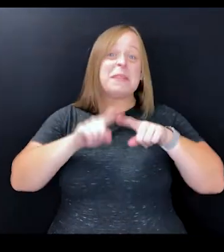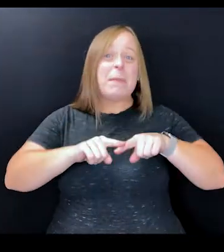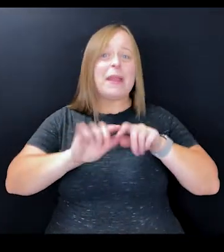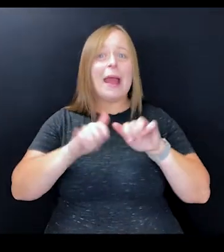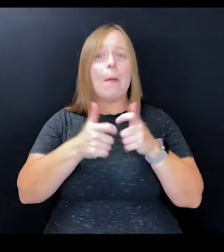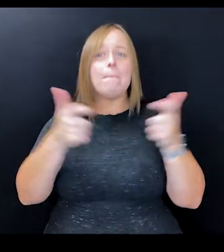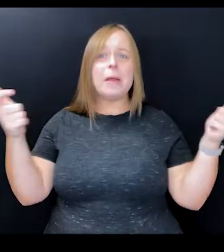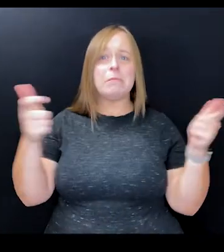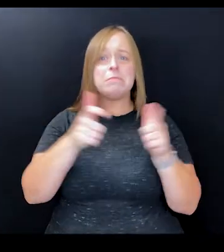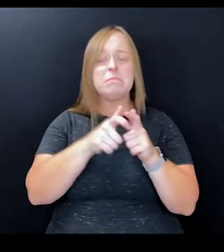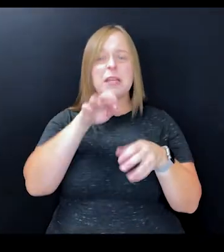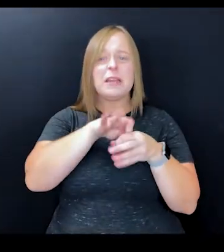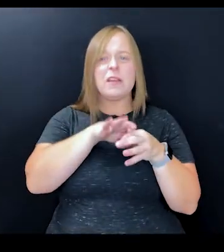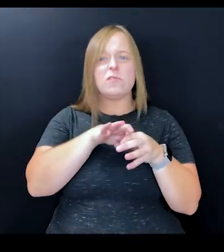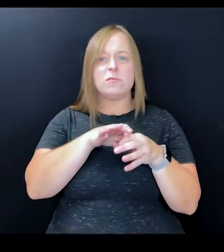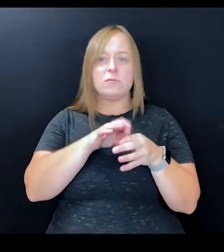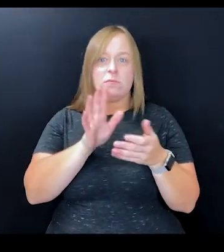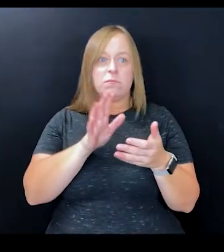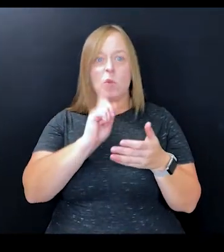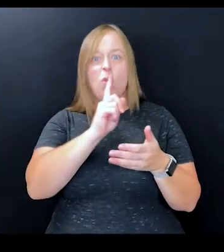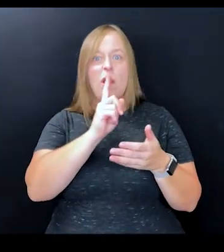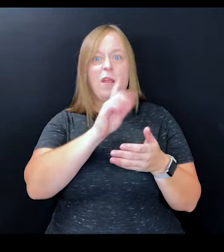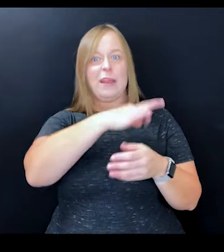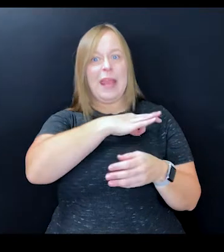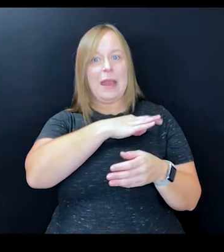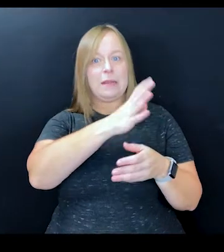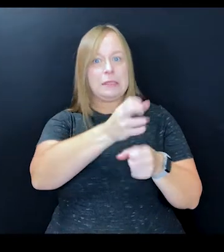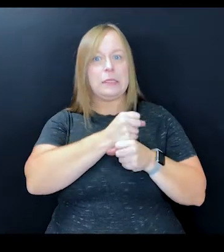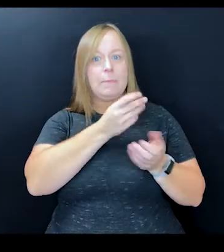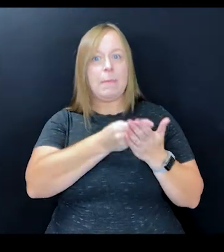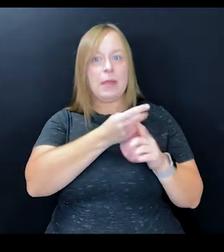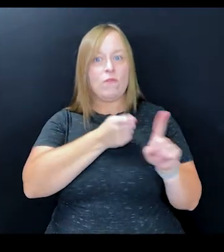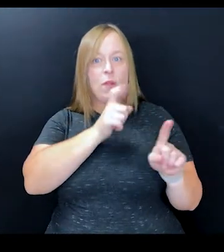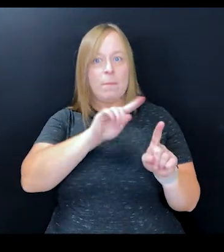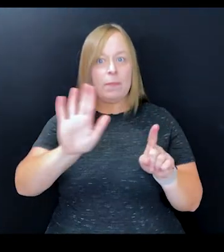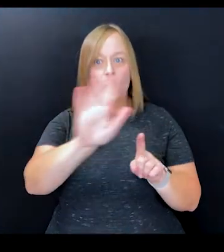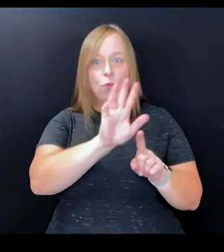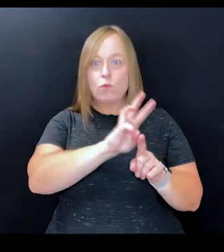you can learn where candidates are receiving donations from on these websites.